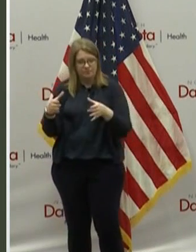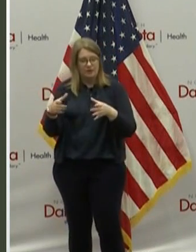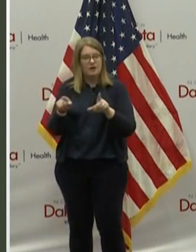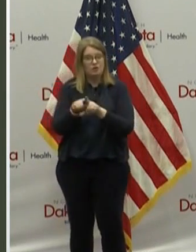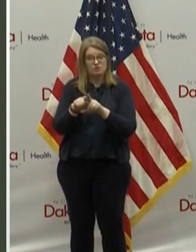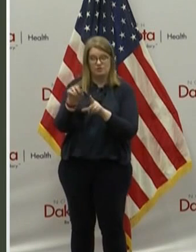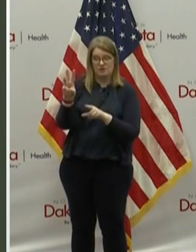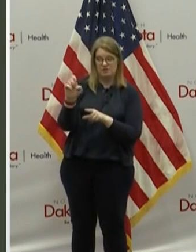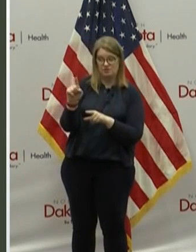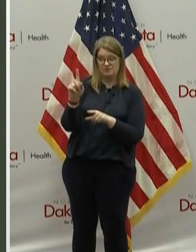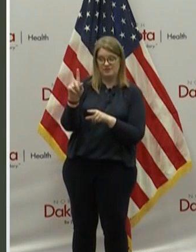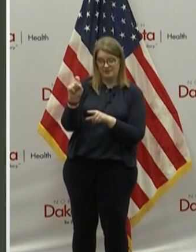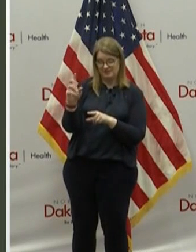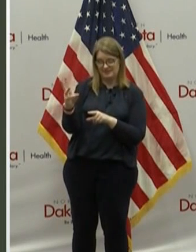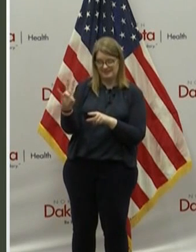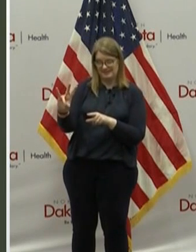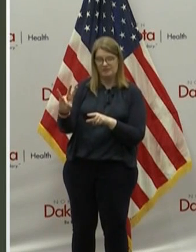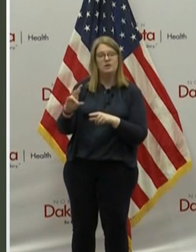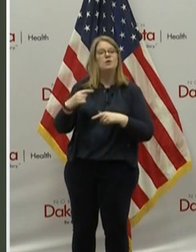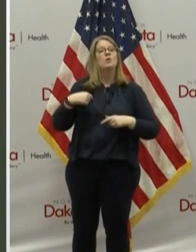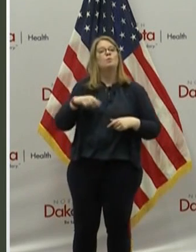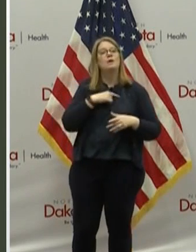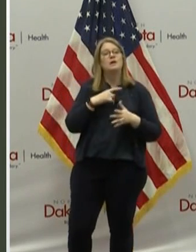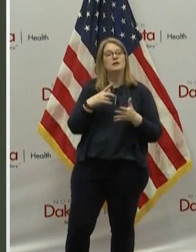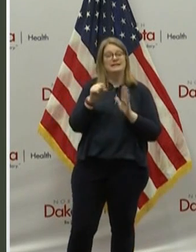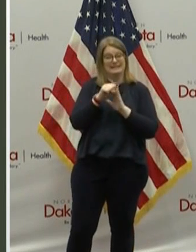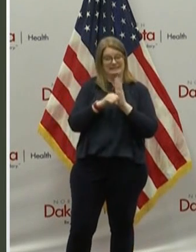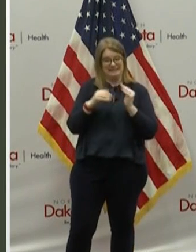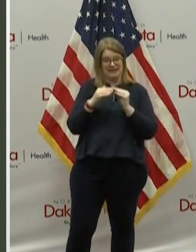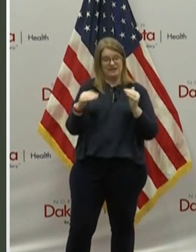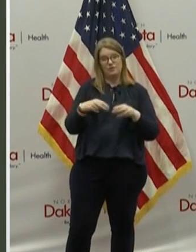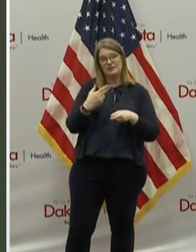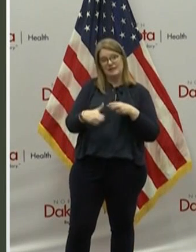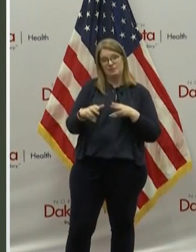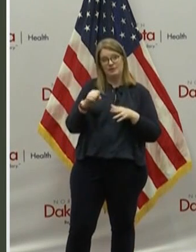GRAND FORKS. IN ADDITION TO THE 60 AIR FORCE